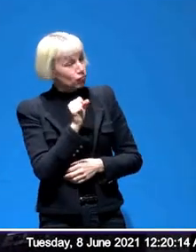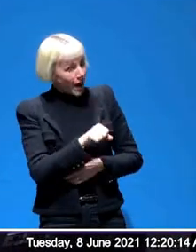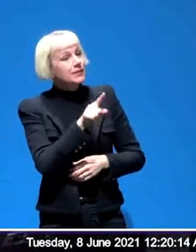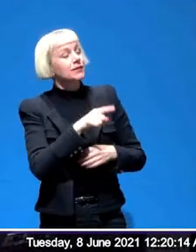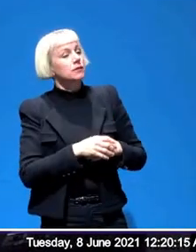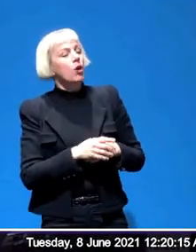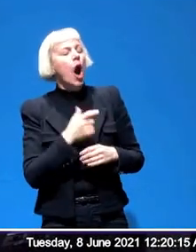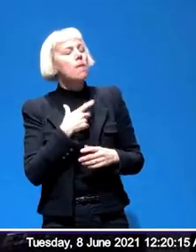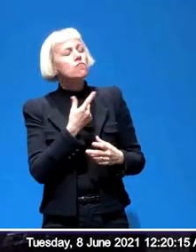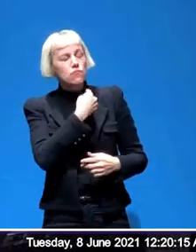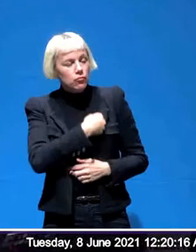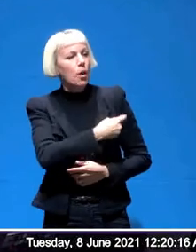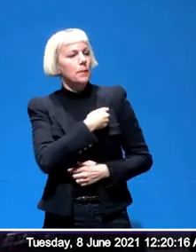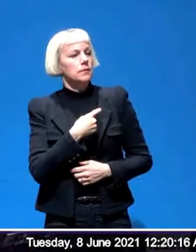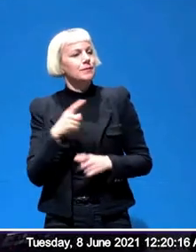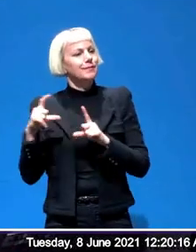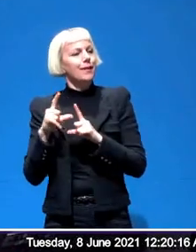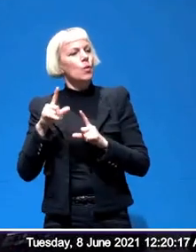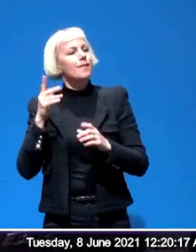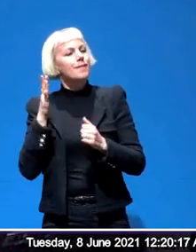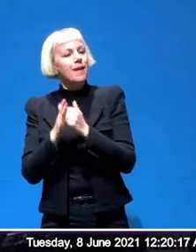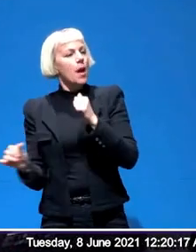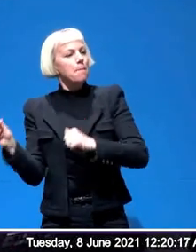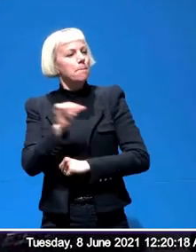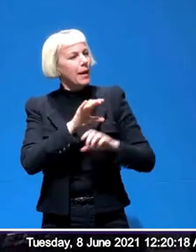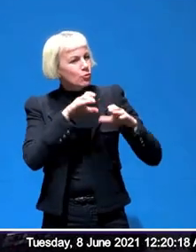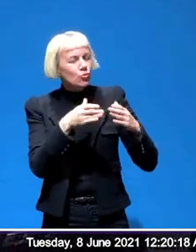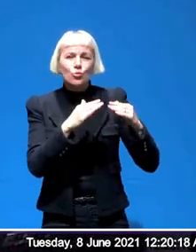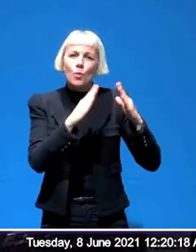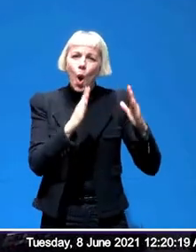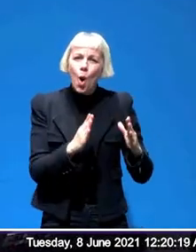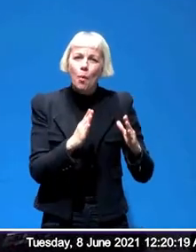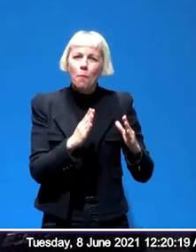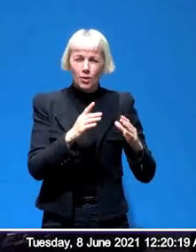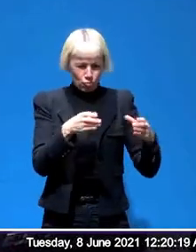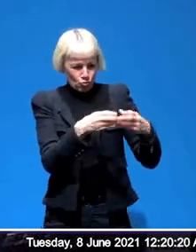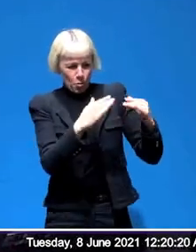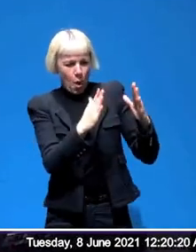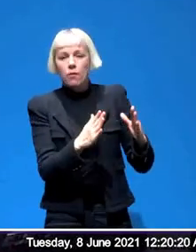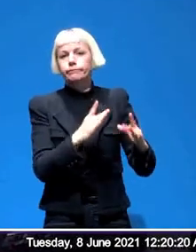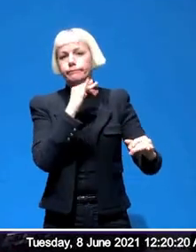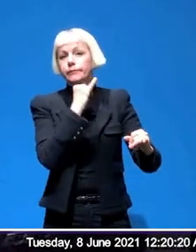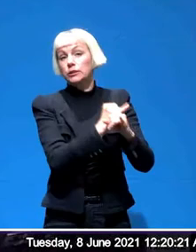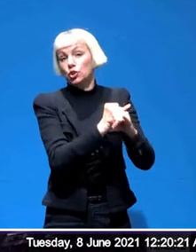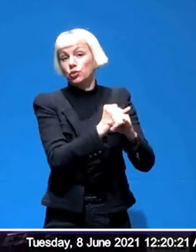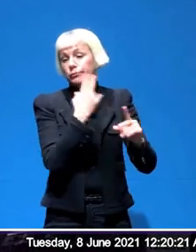institutional setting because group homes are mini-institutions, whether we like it or not.